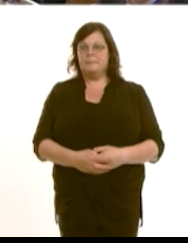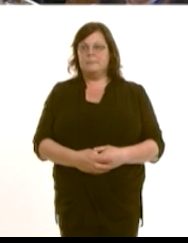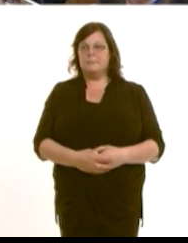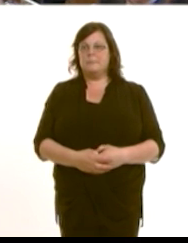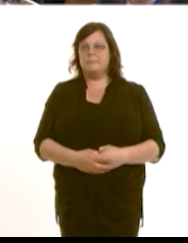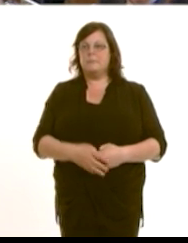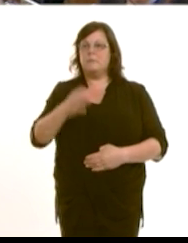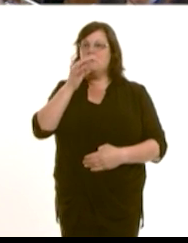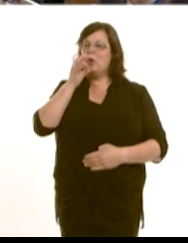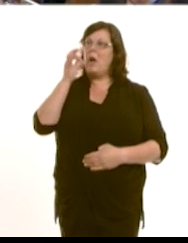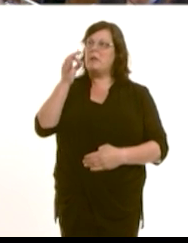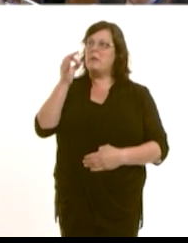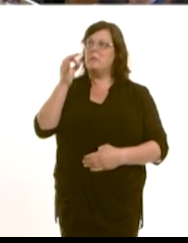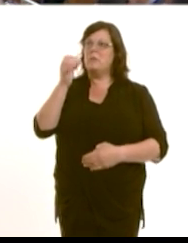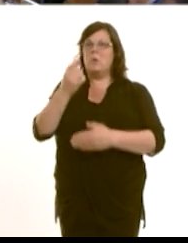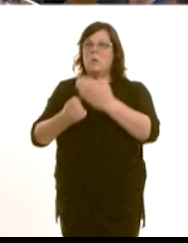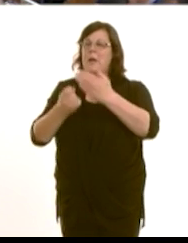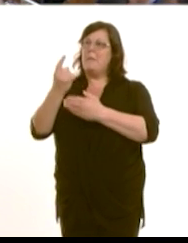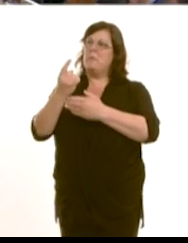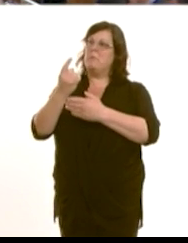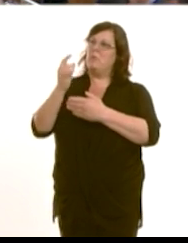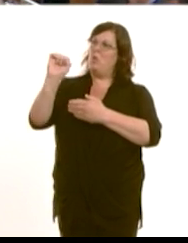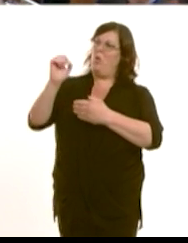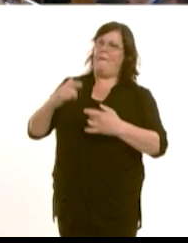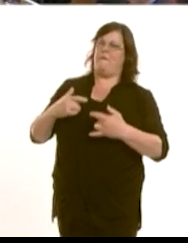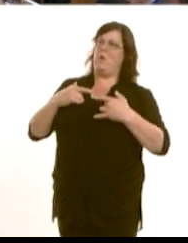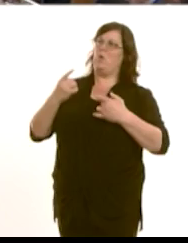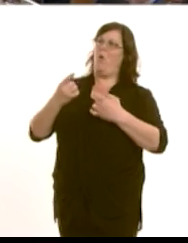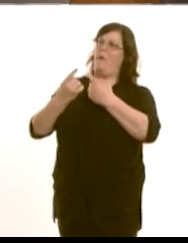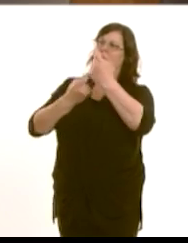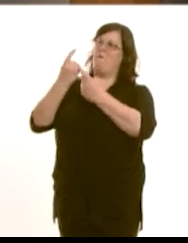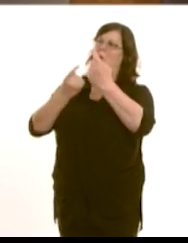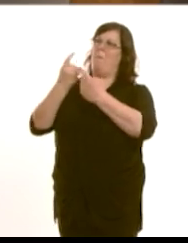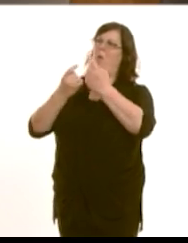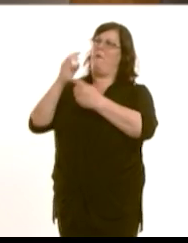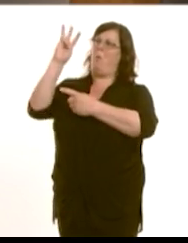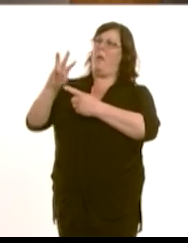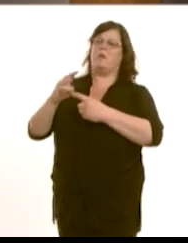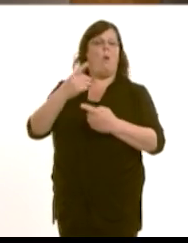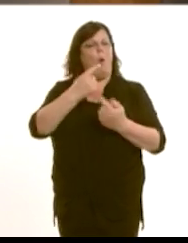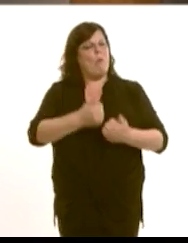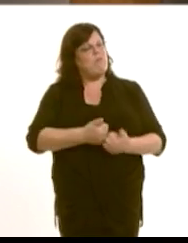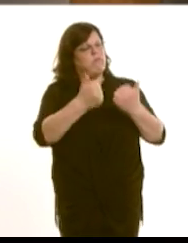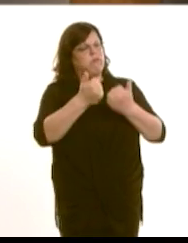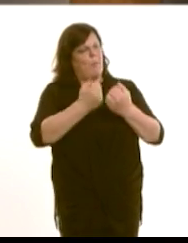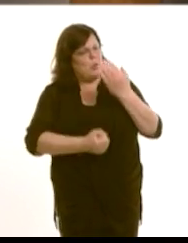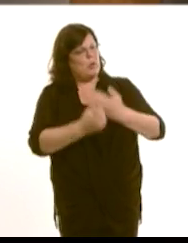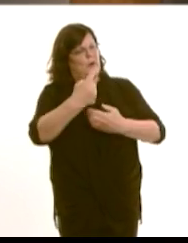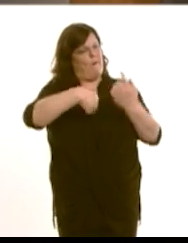by our national team in Euro 2016 has presented a great opportunity for us to represent Wales abroad.